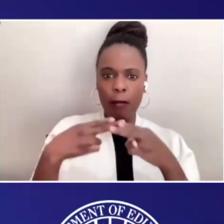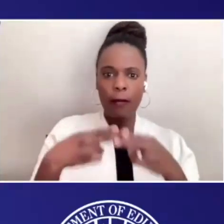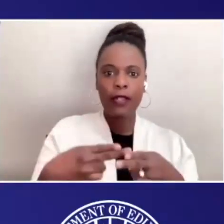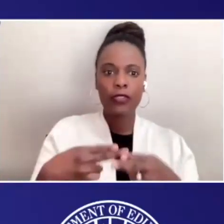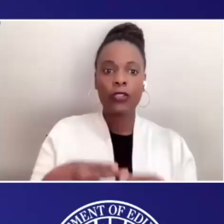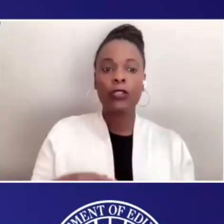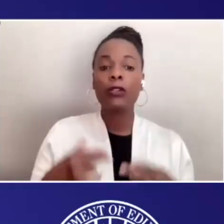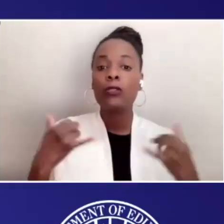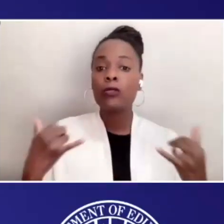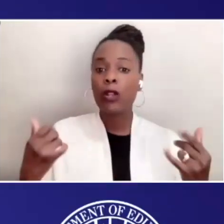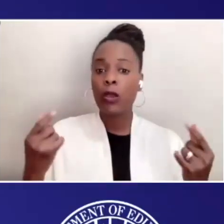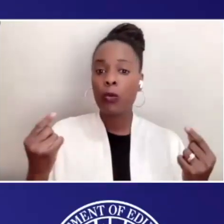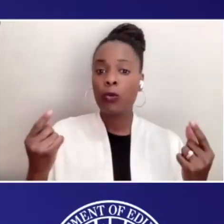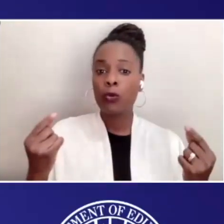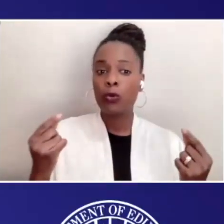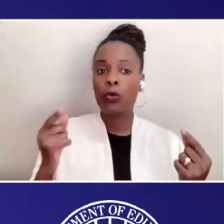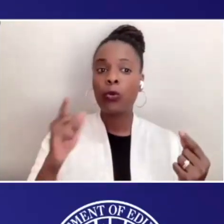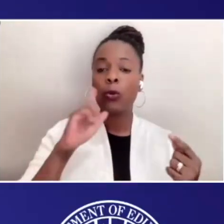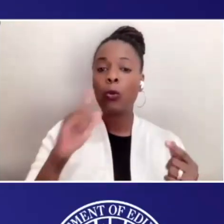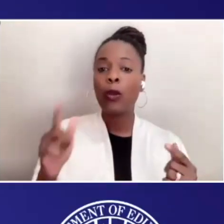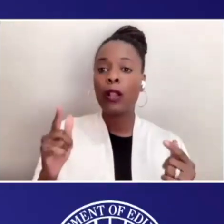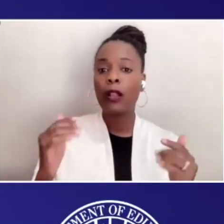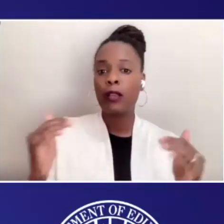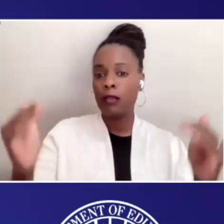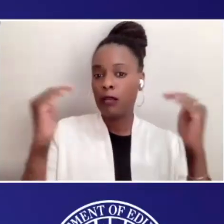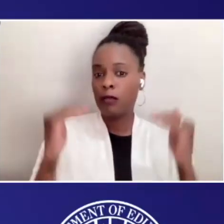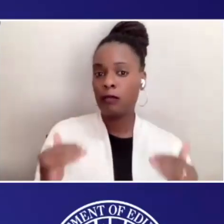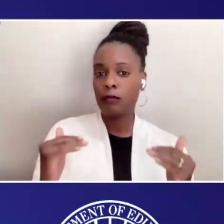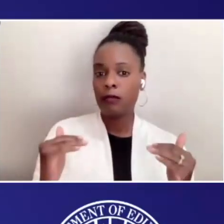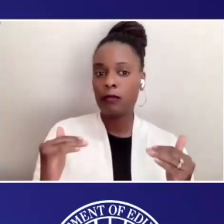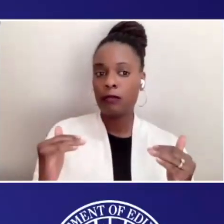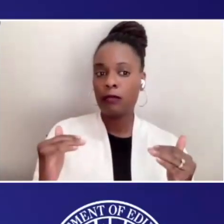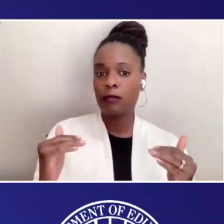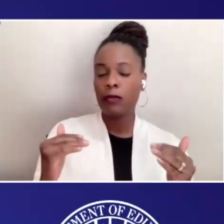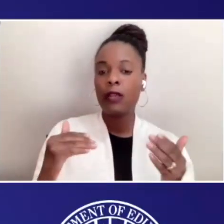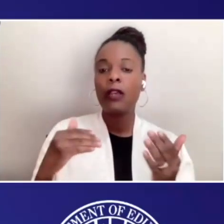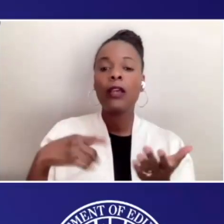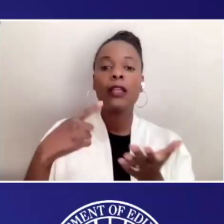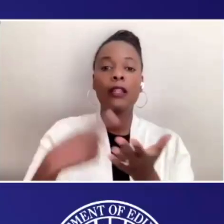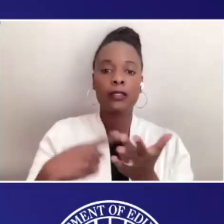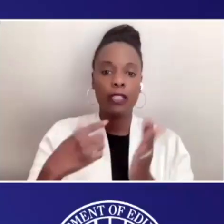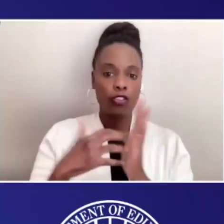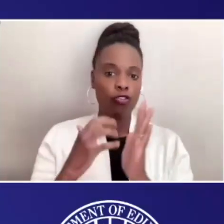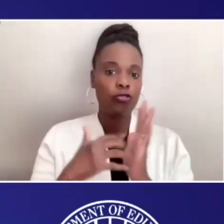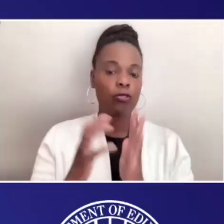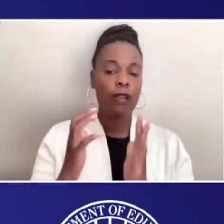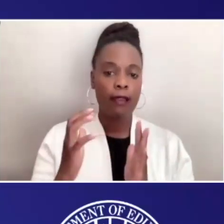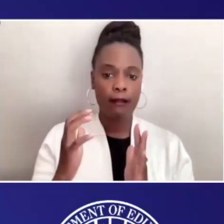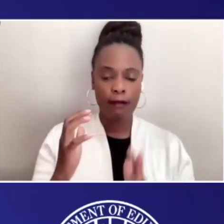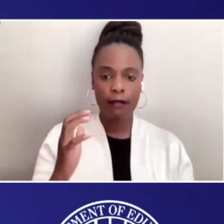we're going to punt to the issue paper, excuse me, the discussion draft that I mentioned. And we're going to start with